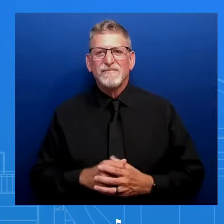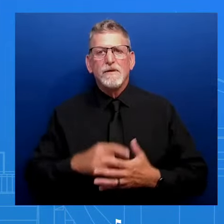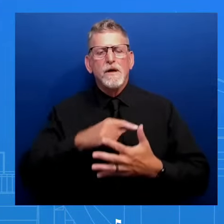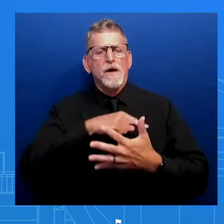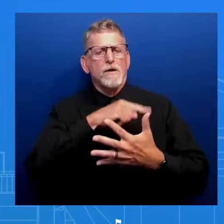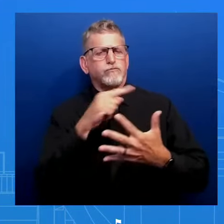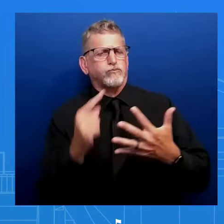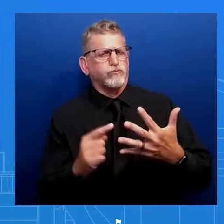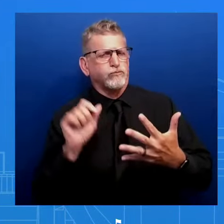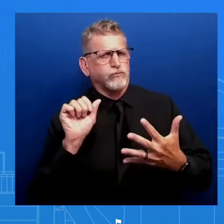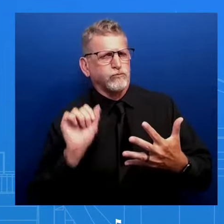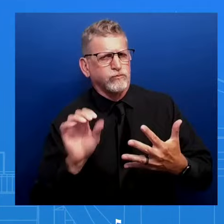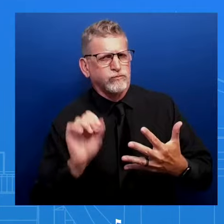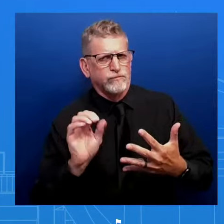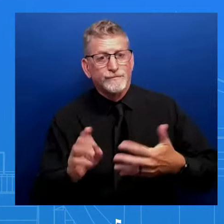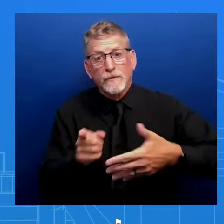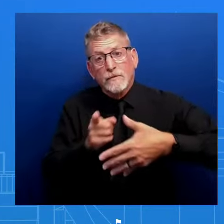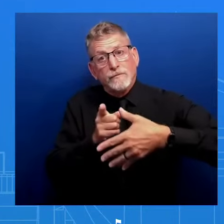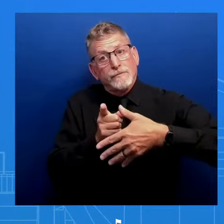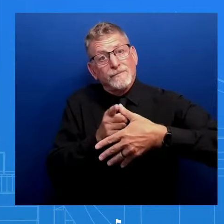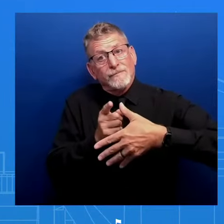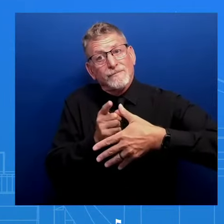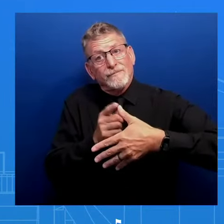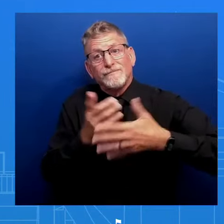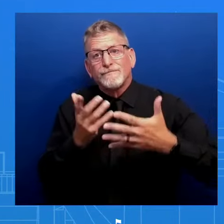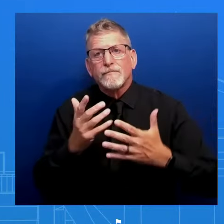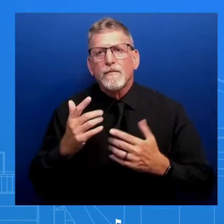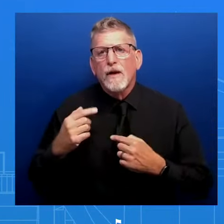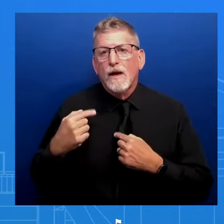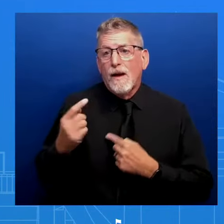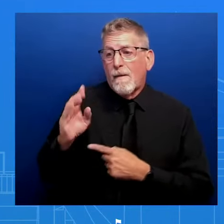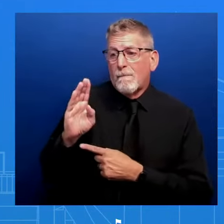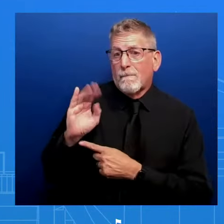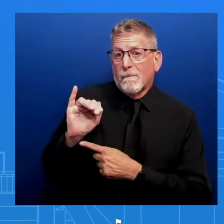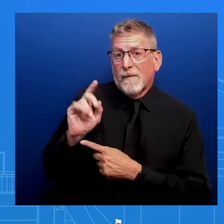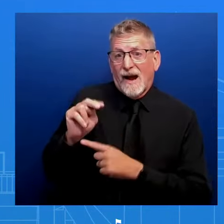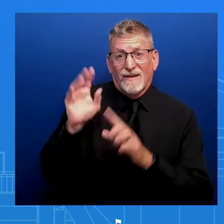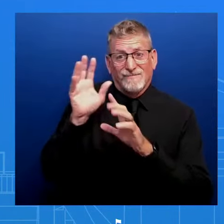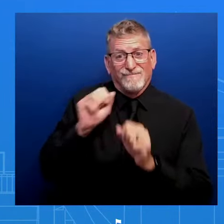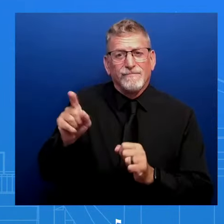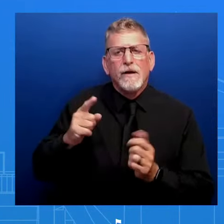So, from day one, President Biden has treated climate change with the urgency it requires.